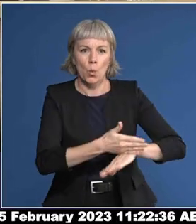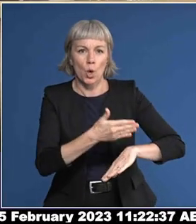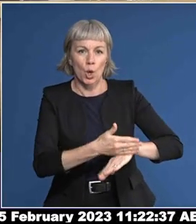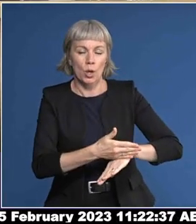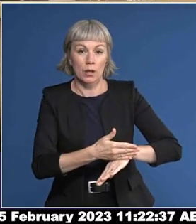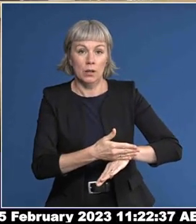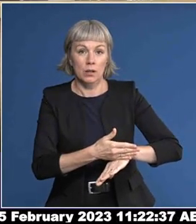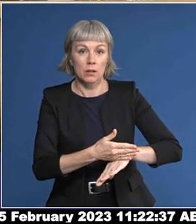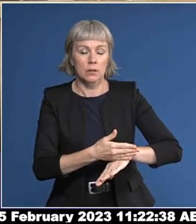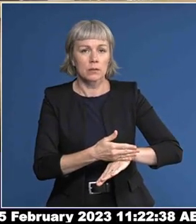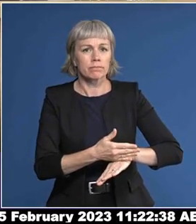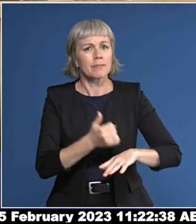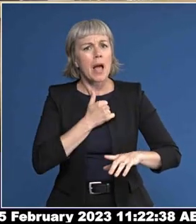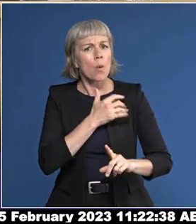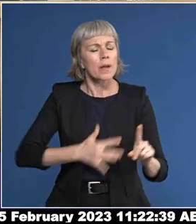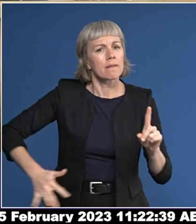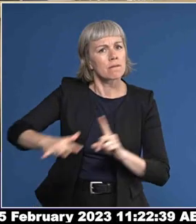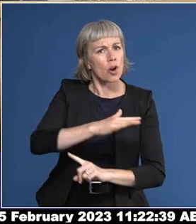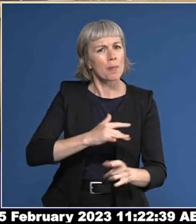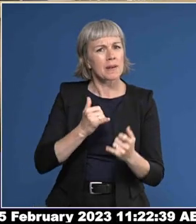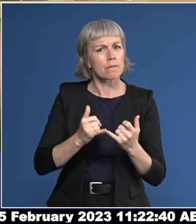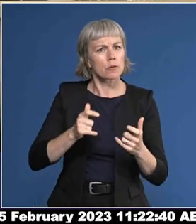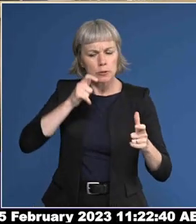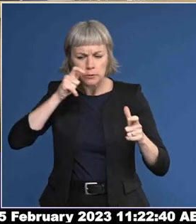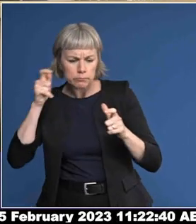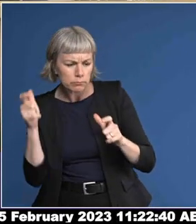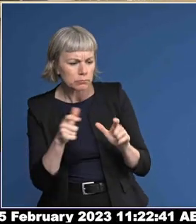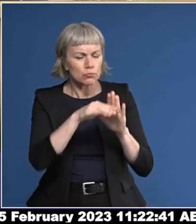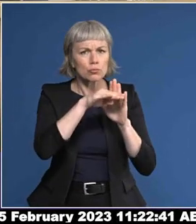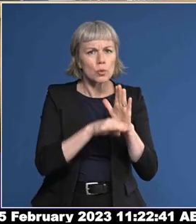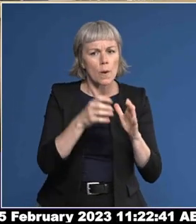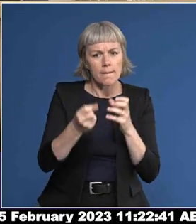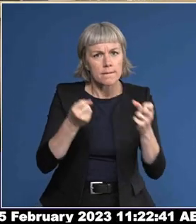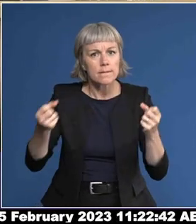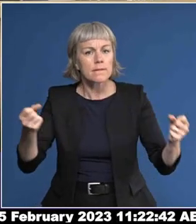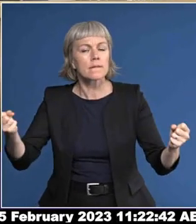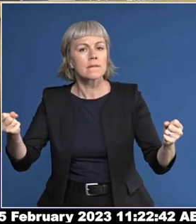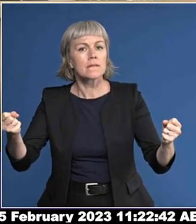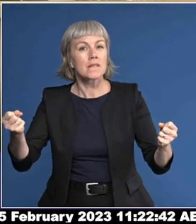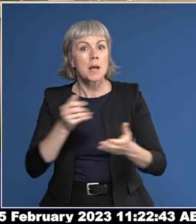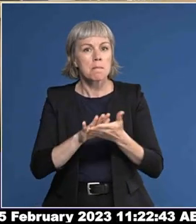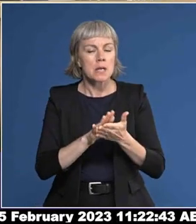often you will put in place more extensive documentation than possibly is required